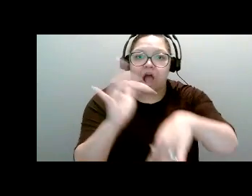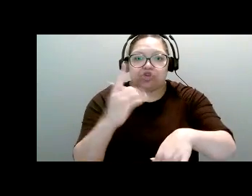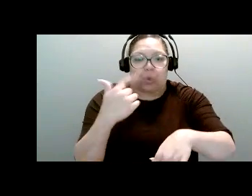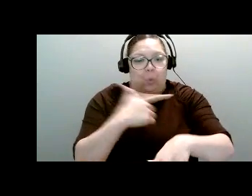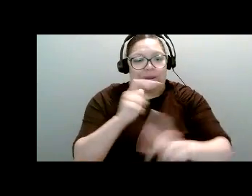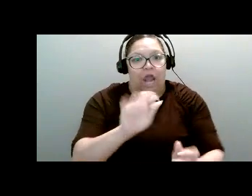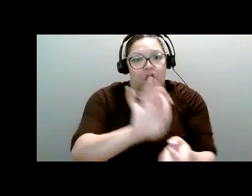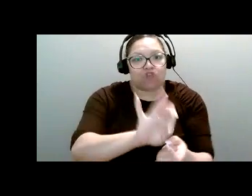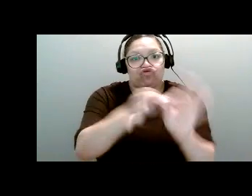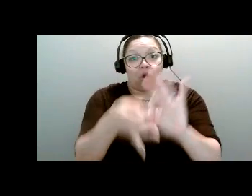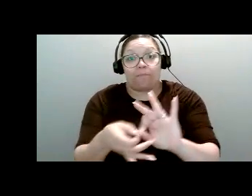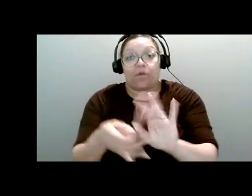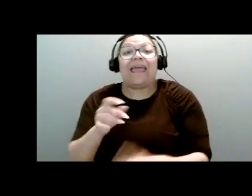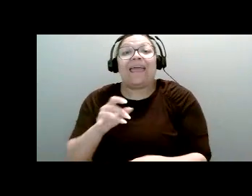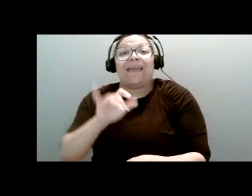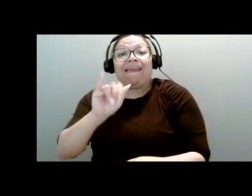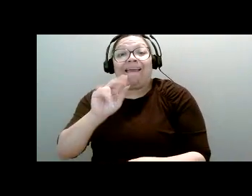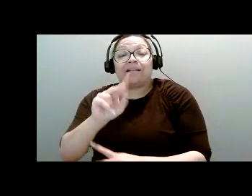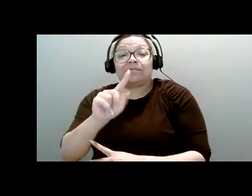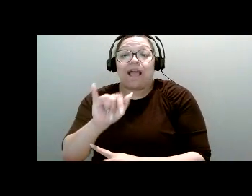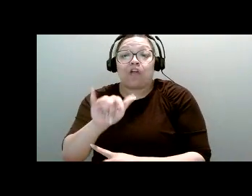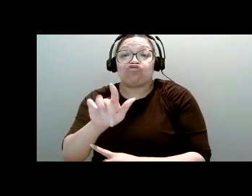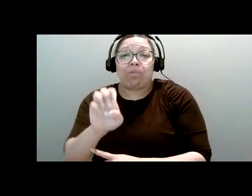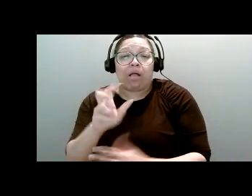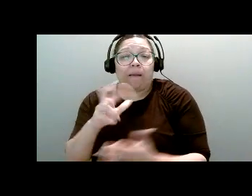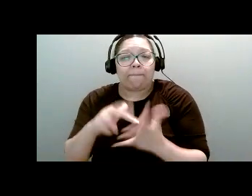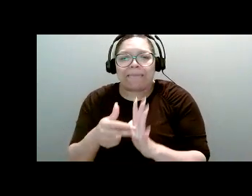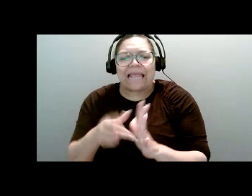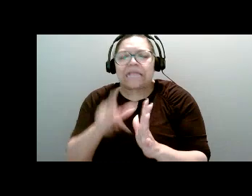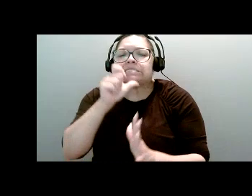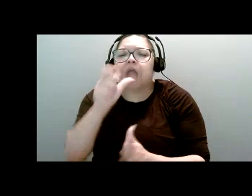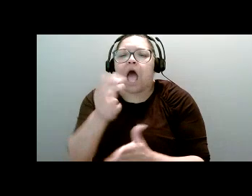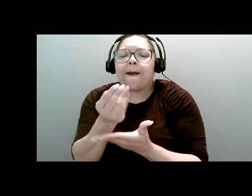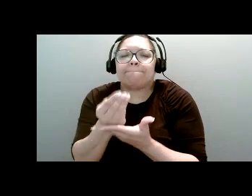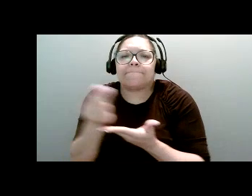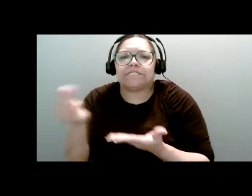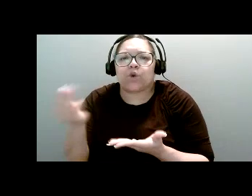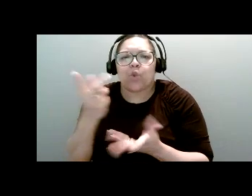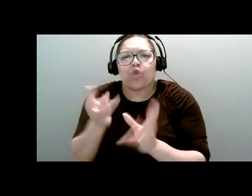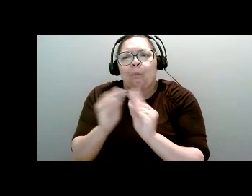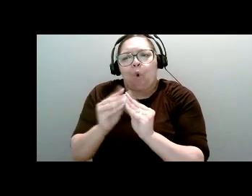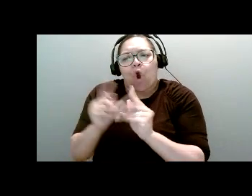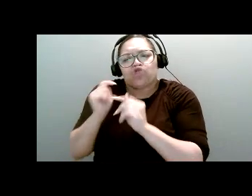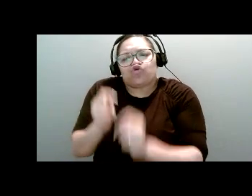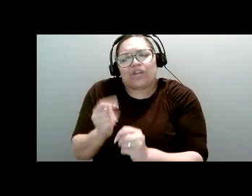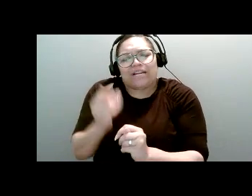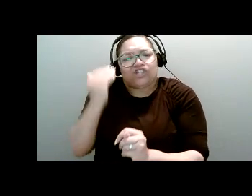While intangible resources are non material. There are more traditions and knowledge and cultures,